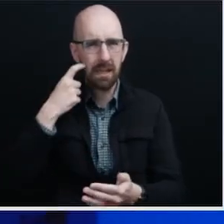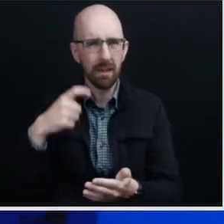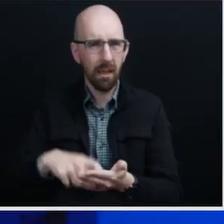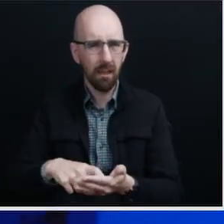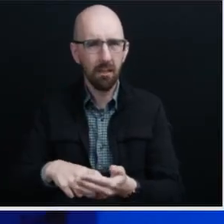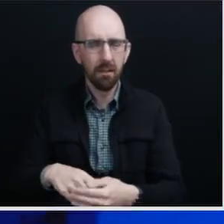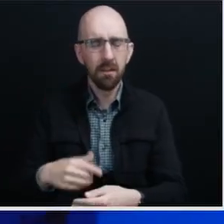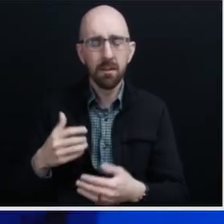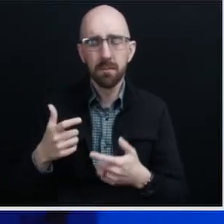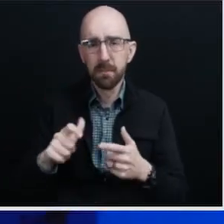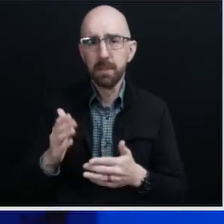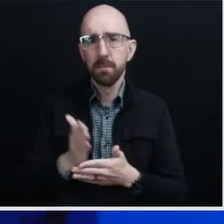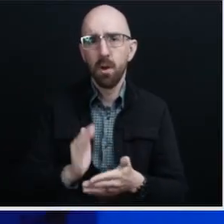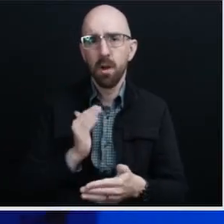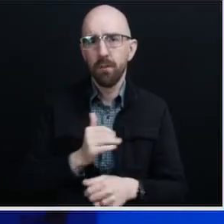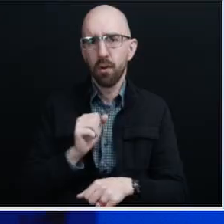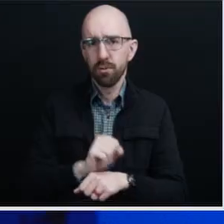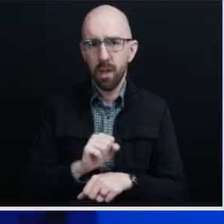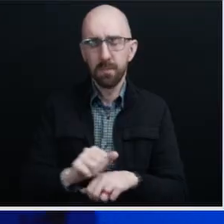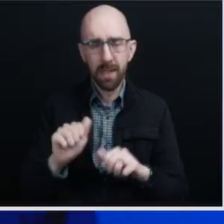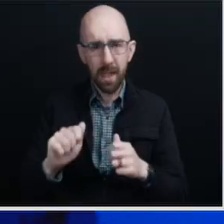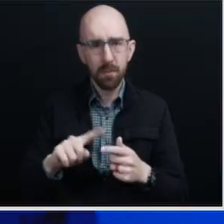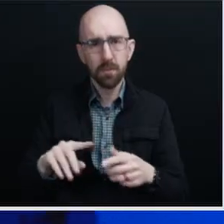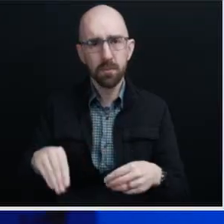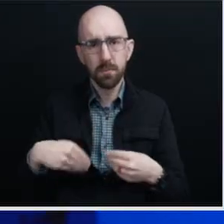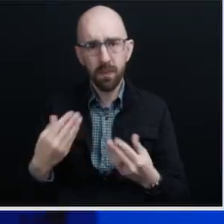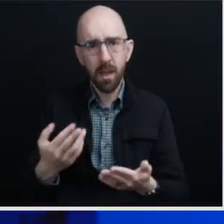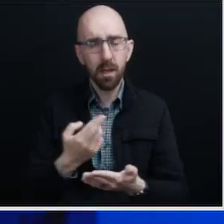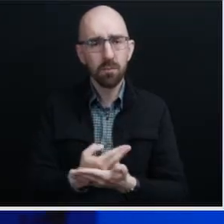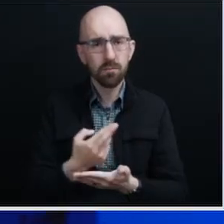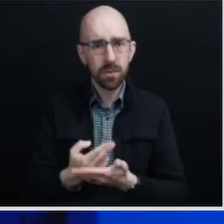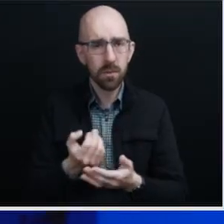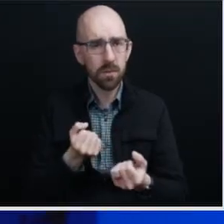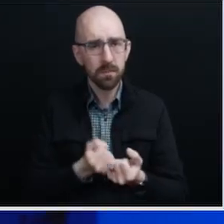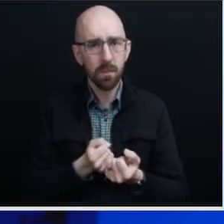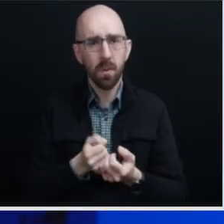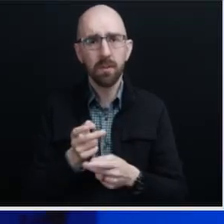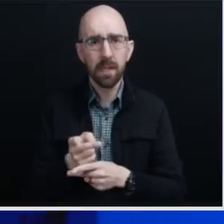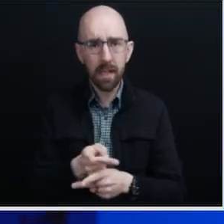job is being able to provide these resources and supportive care and letting them know that we're